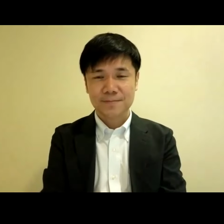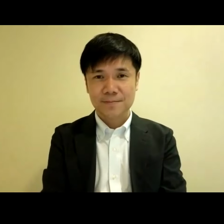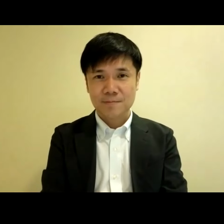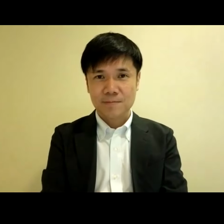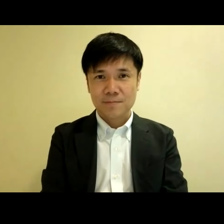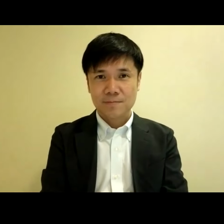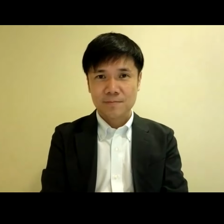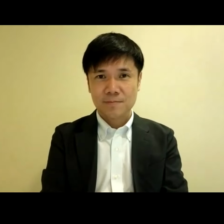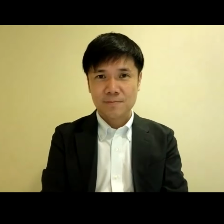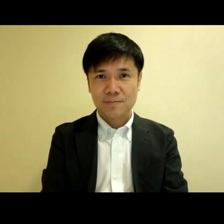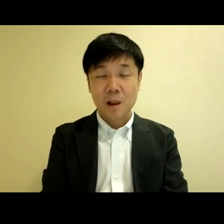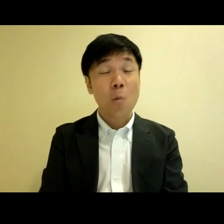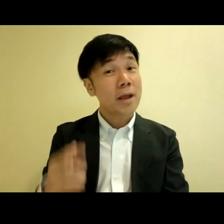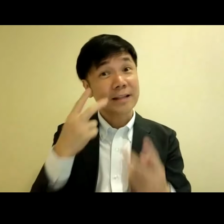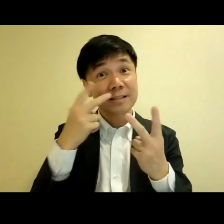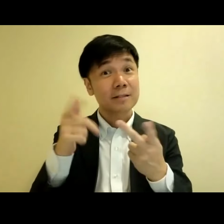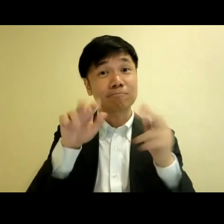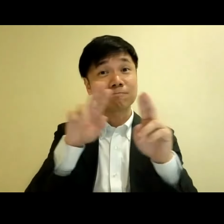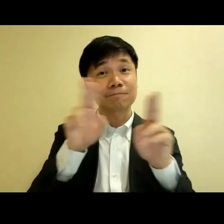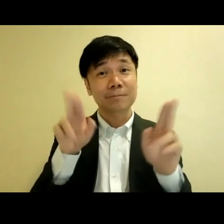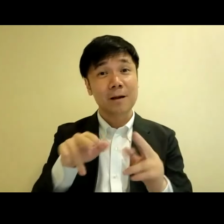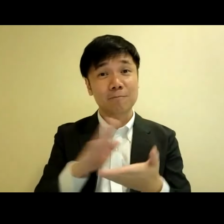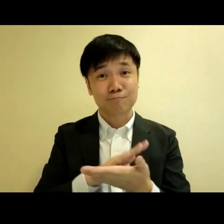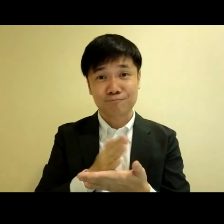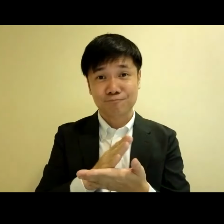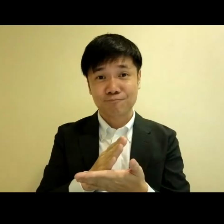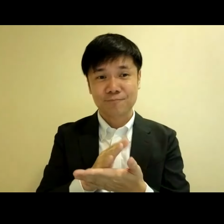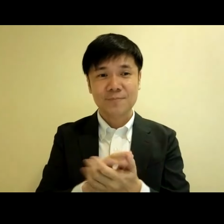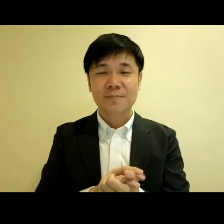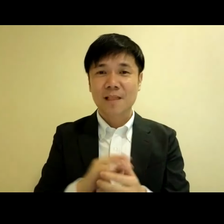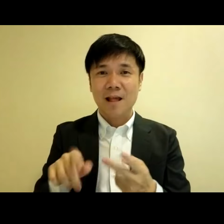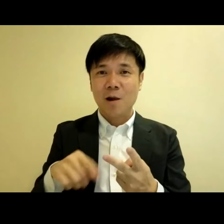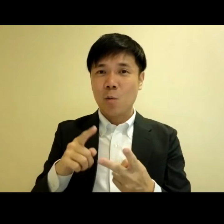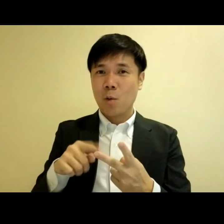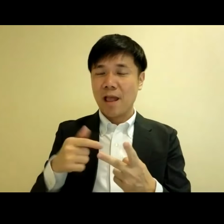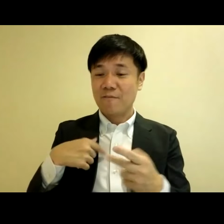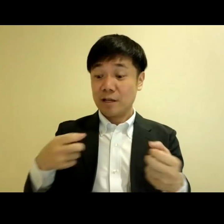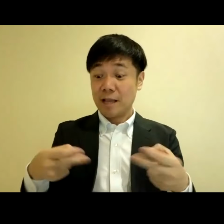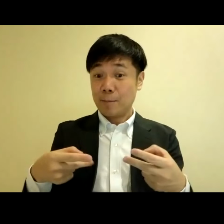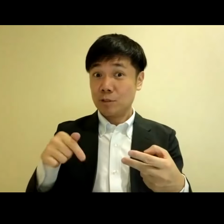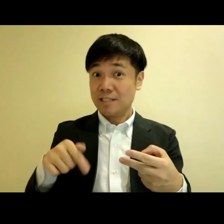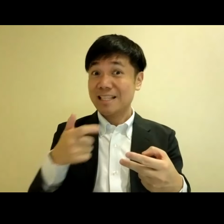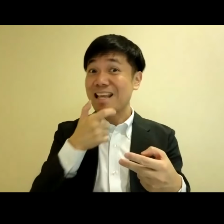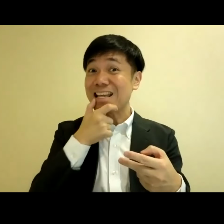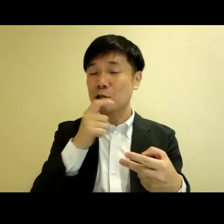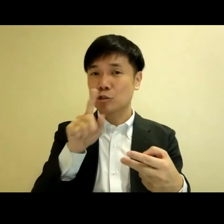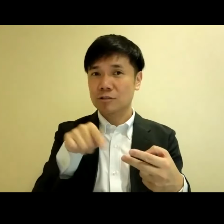There is International Sign interpretation, captioning in English, and the language interpretation